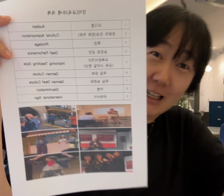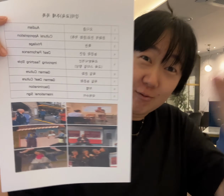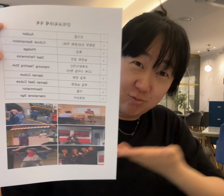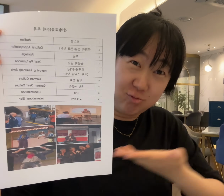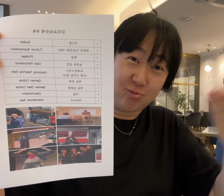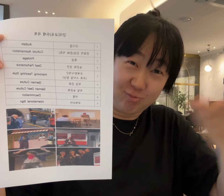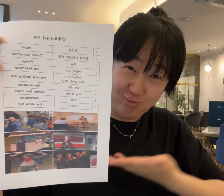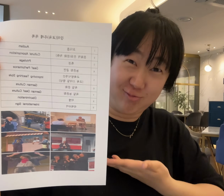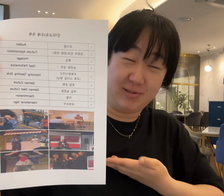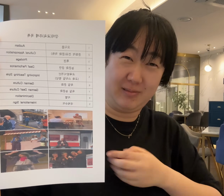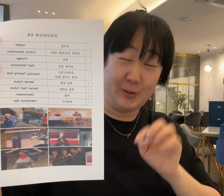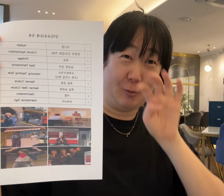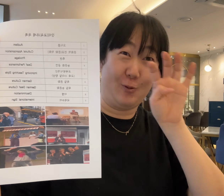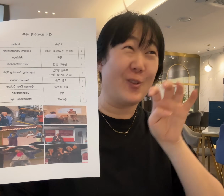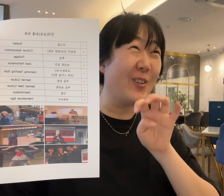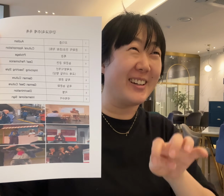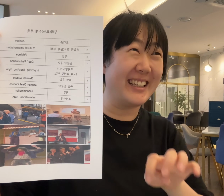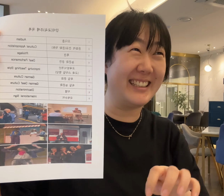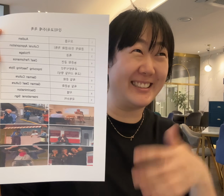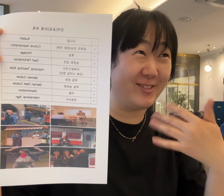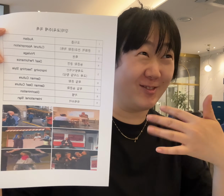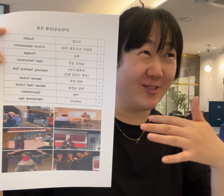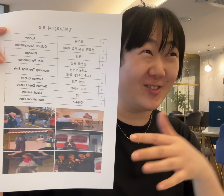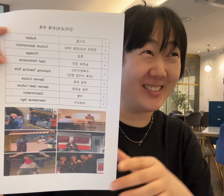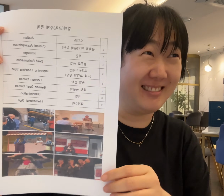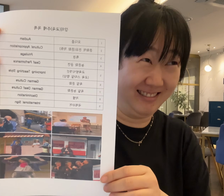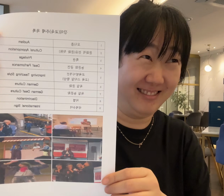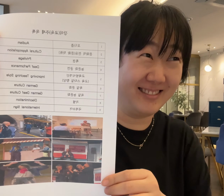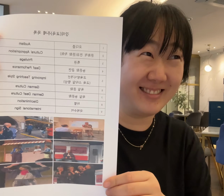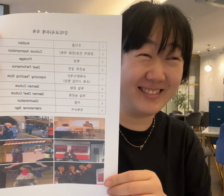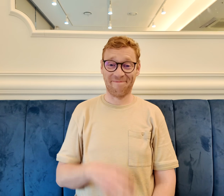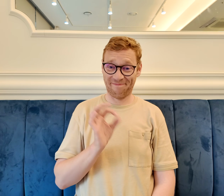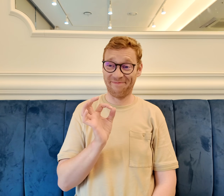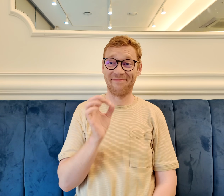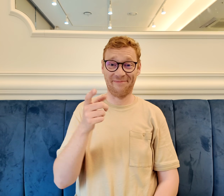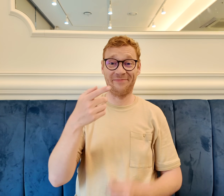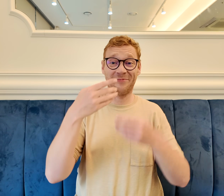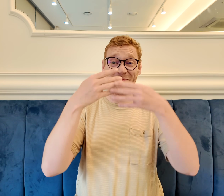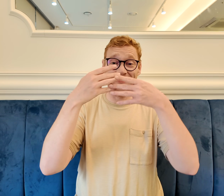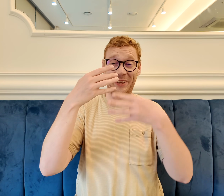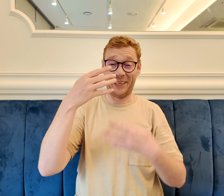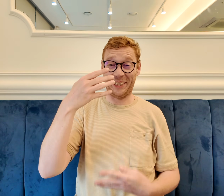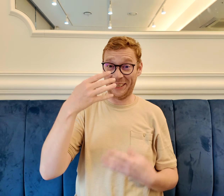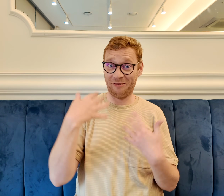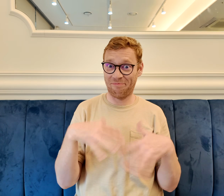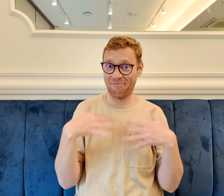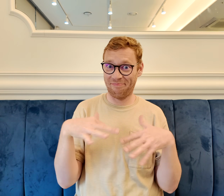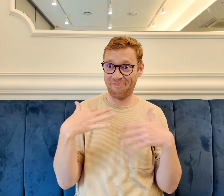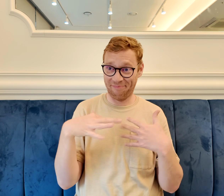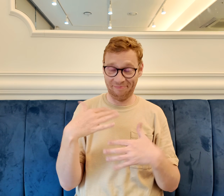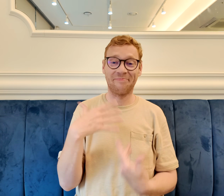He showed it to me, and I was like, "Huh? What's this?" He've written down a variety of topics.